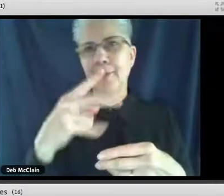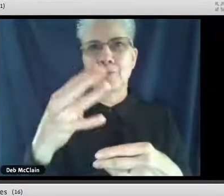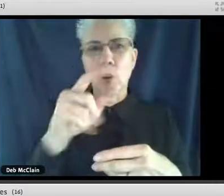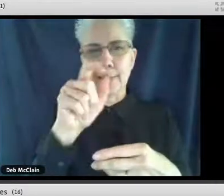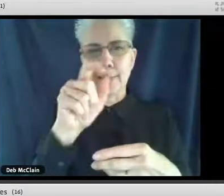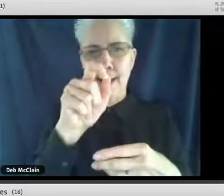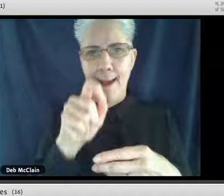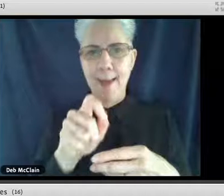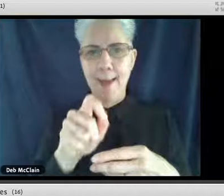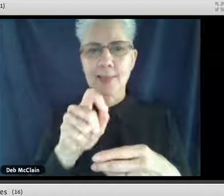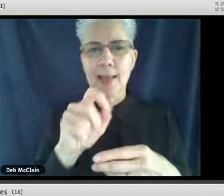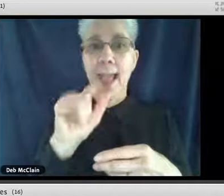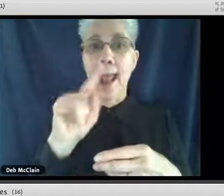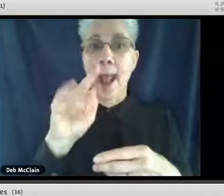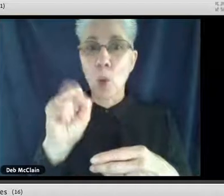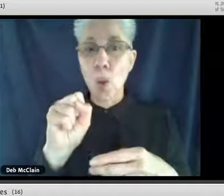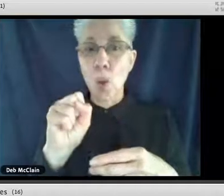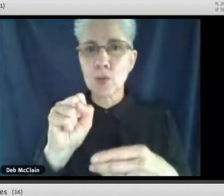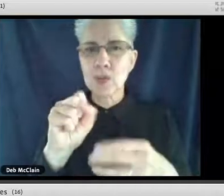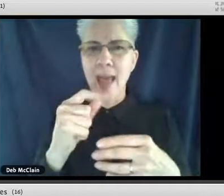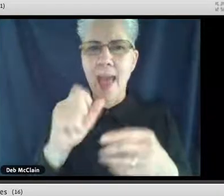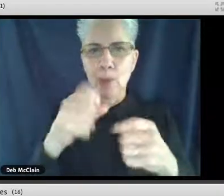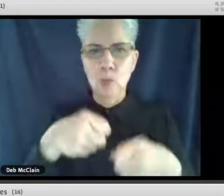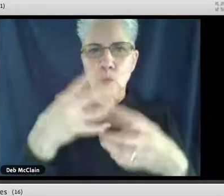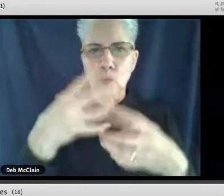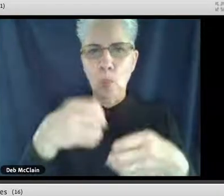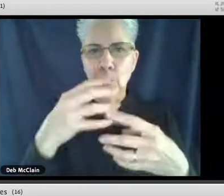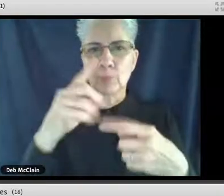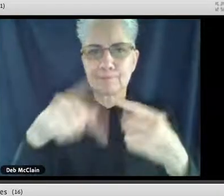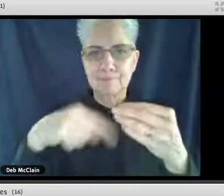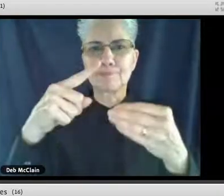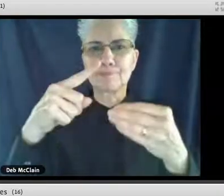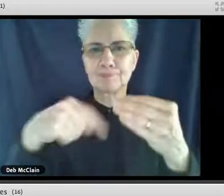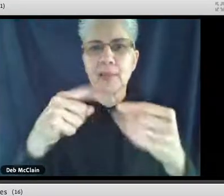and the arrows and it will just scroll through different things,